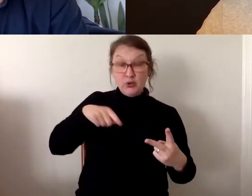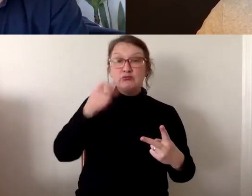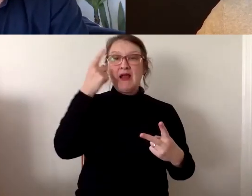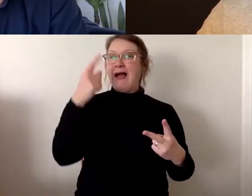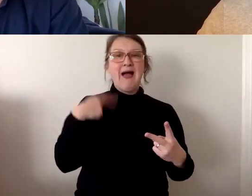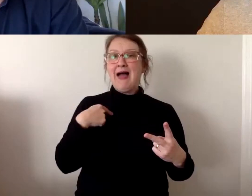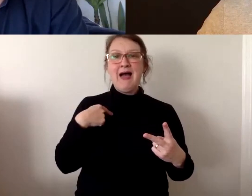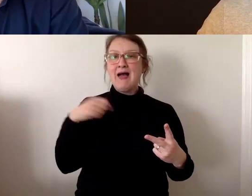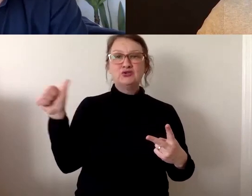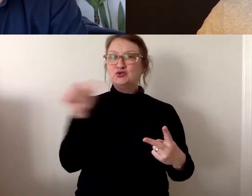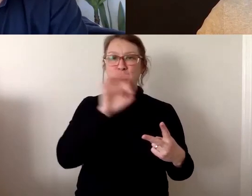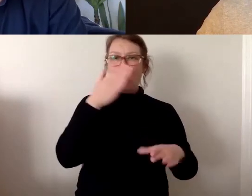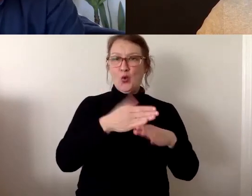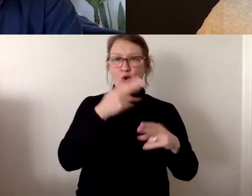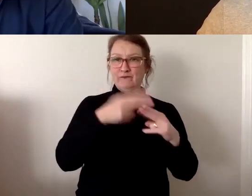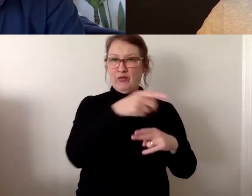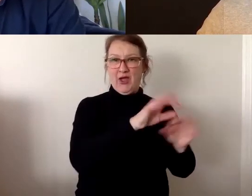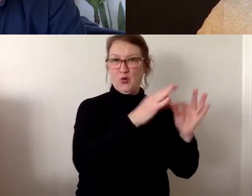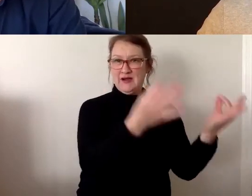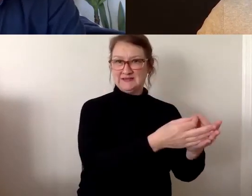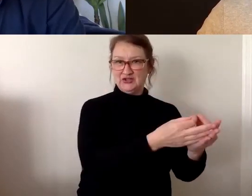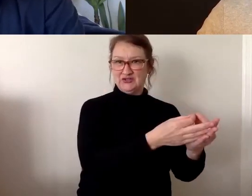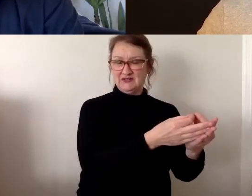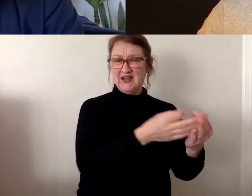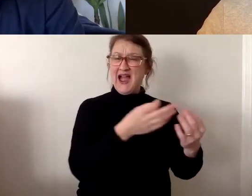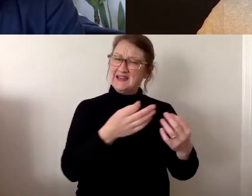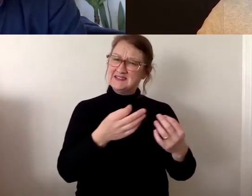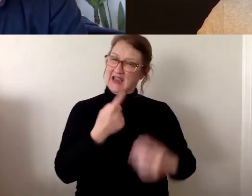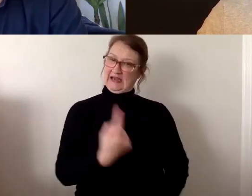it's ultimately a human experience to unpack that. What I mean by that